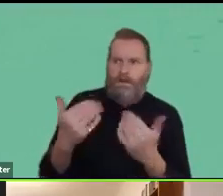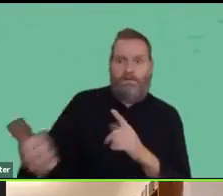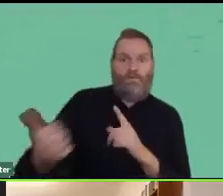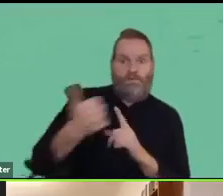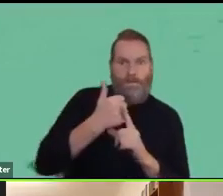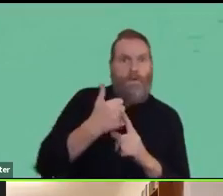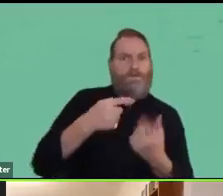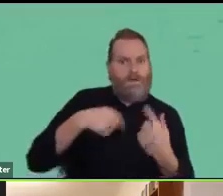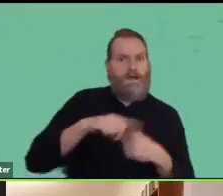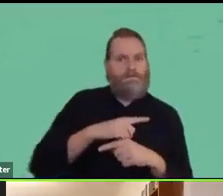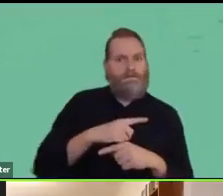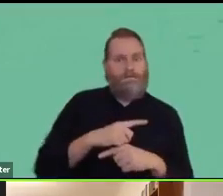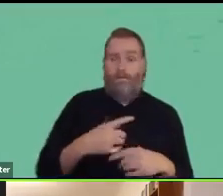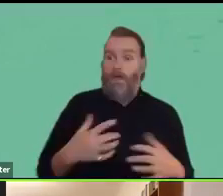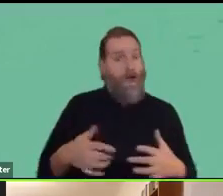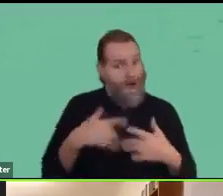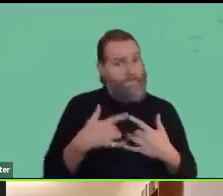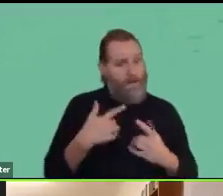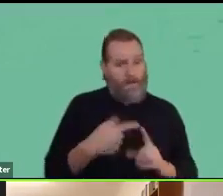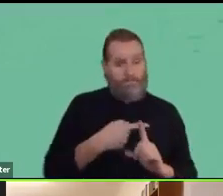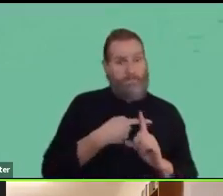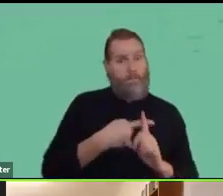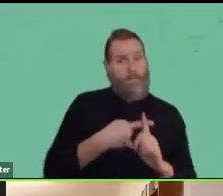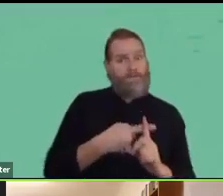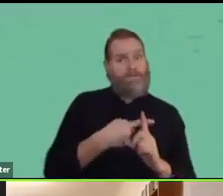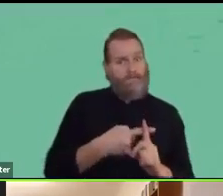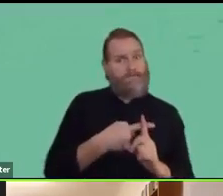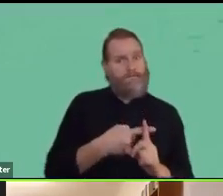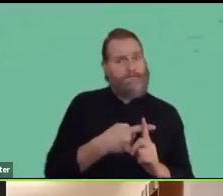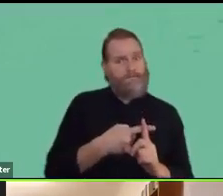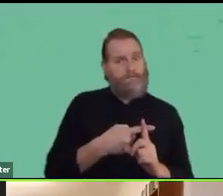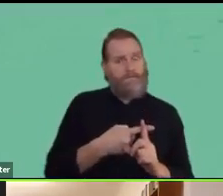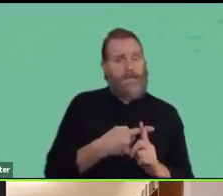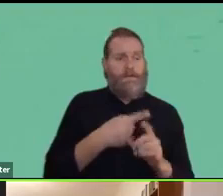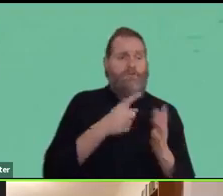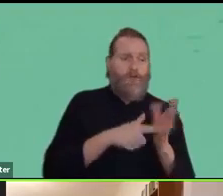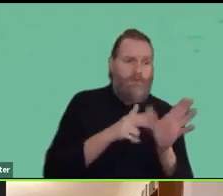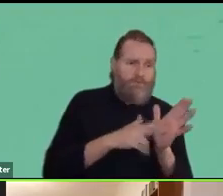optimistic definitely uh for the first few months that is gonna happen and we'll probably involve